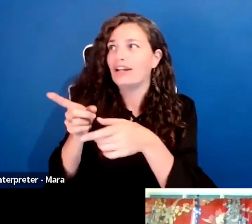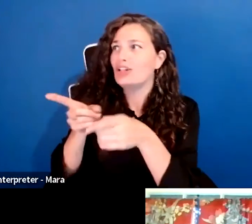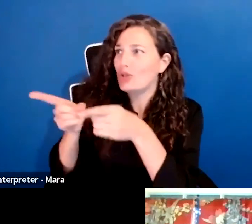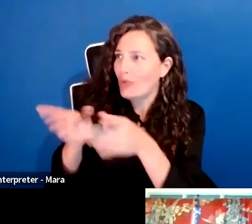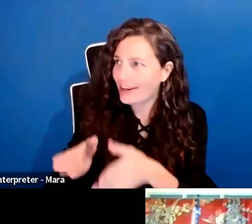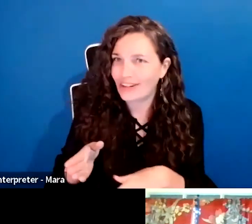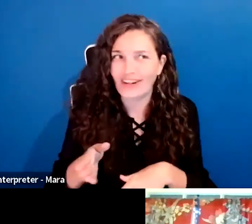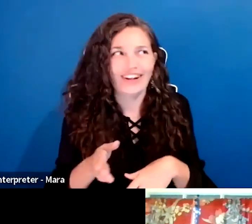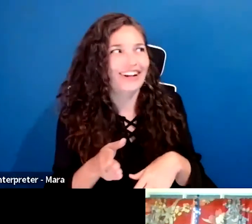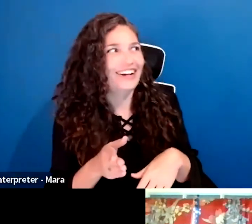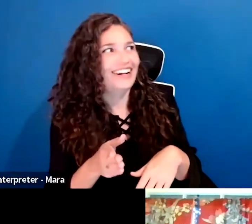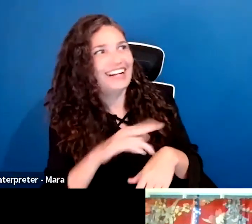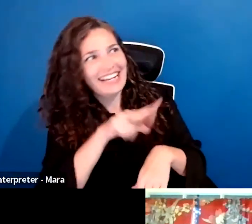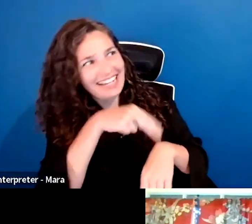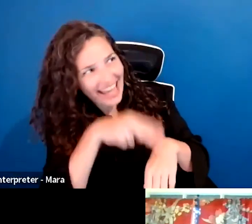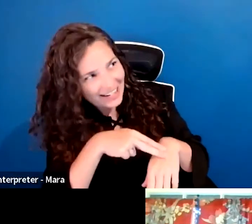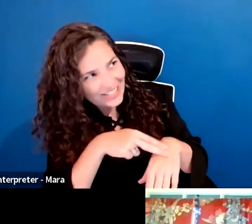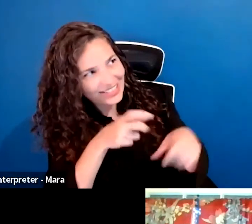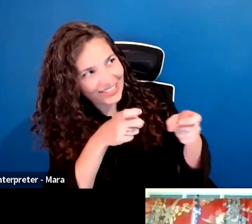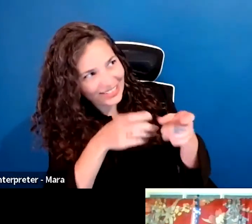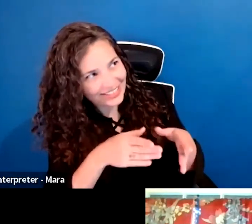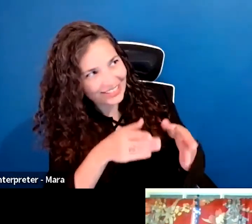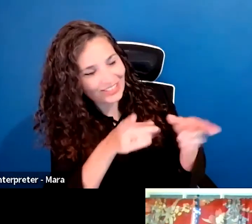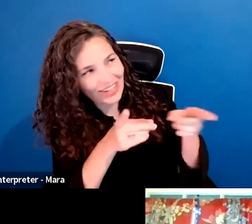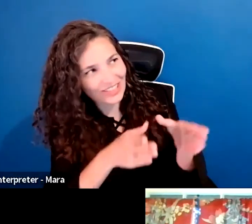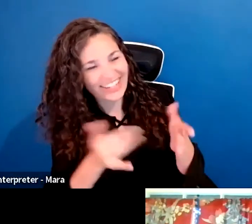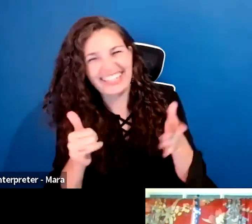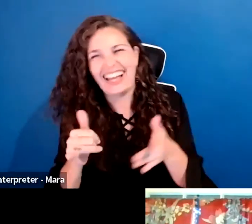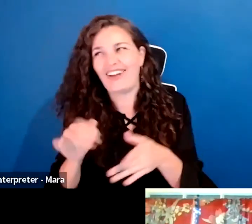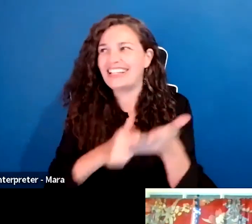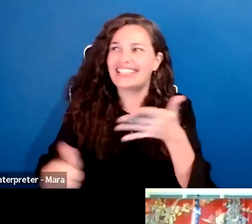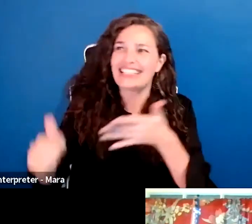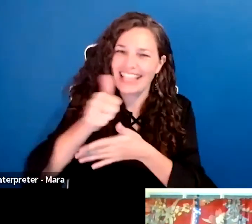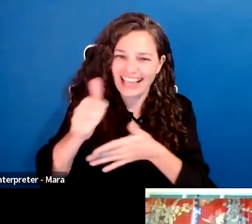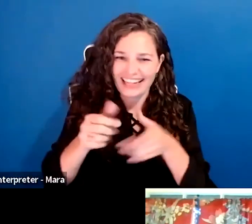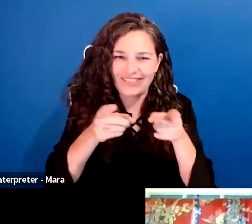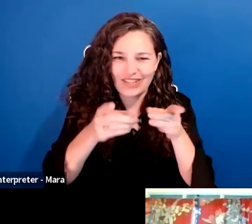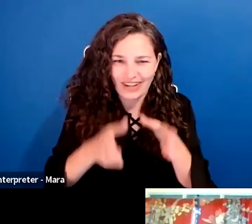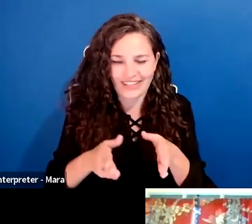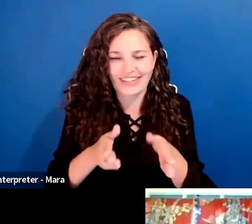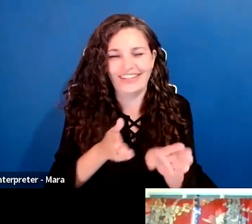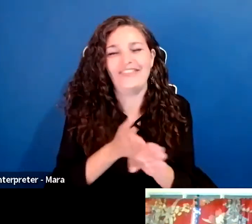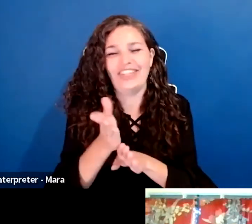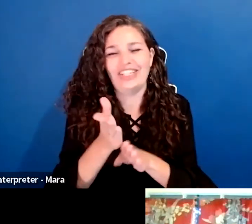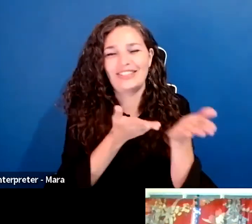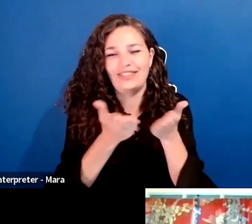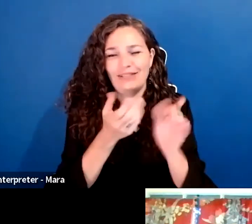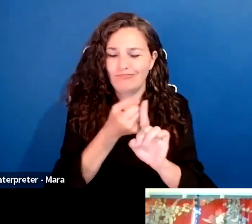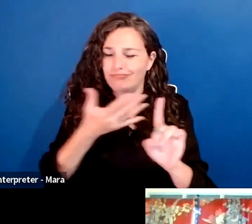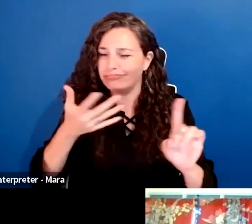and now executive director of Field Services. He has developed the expansion of the department nationally